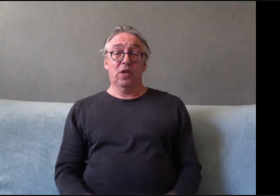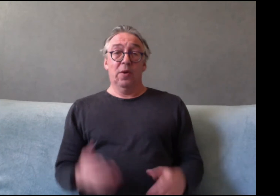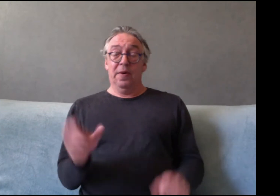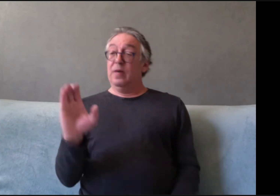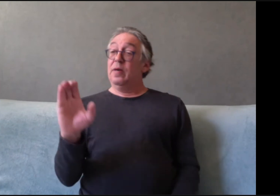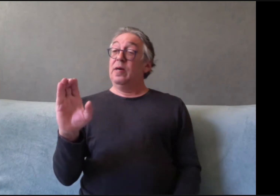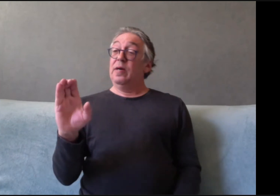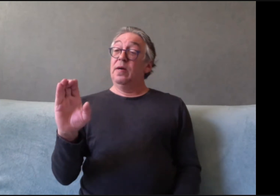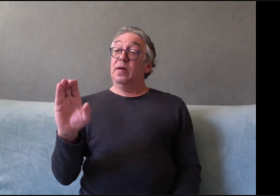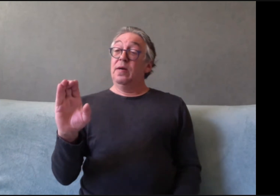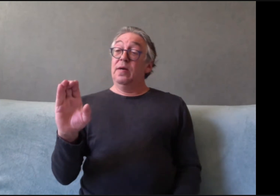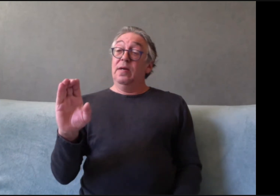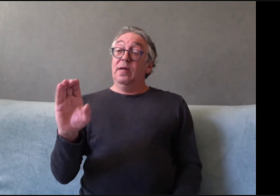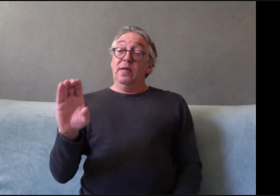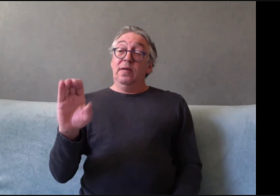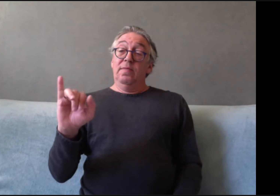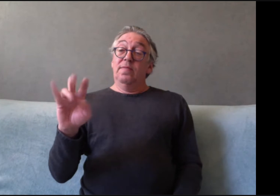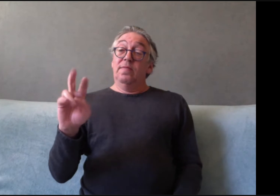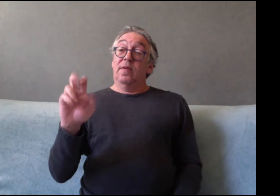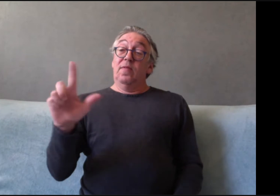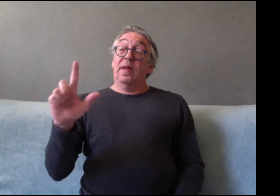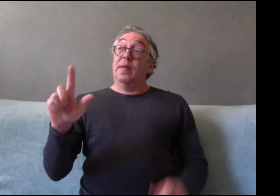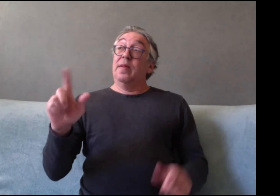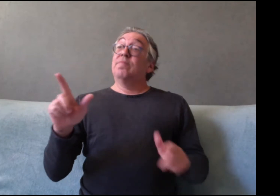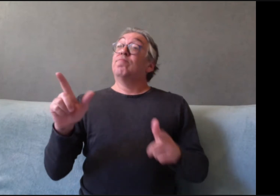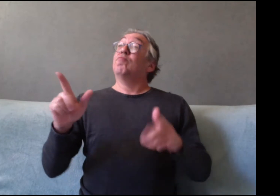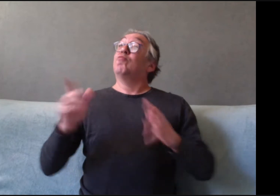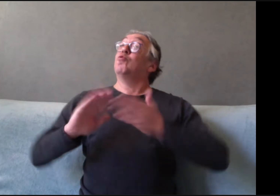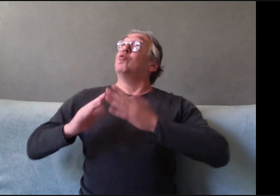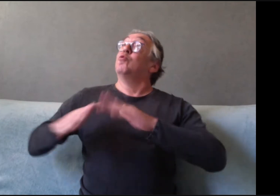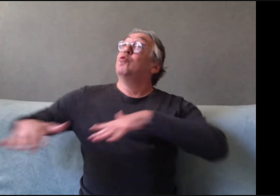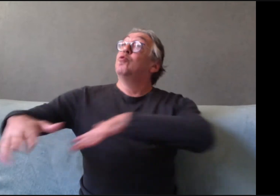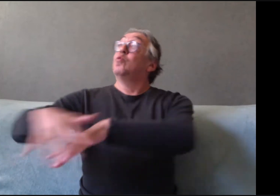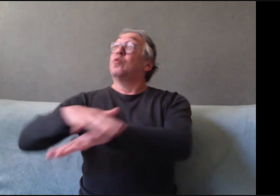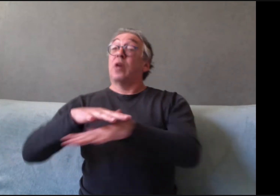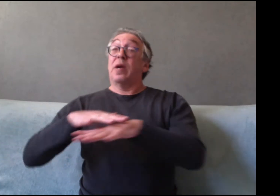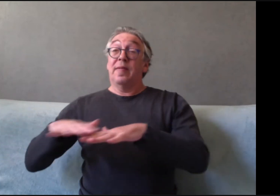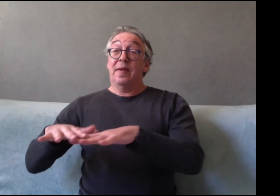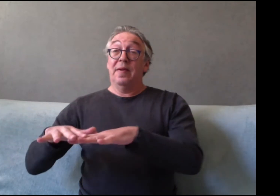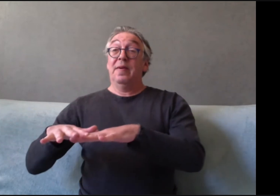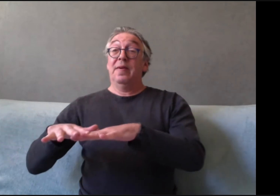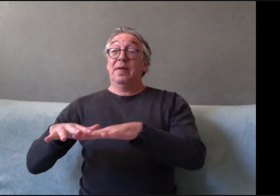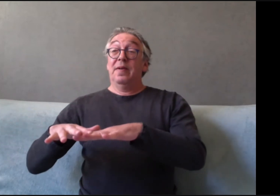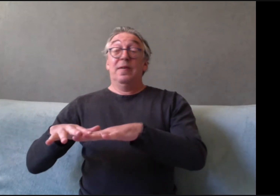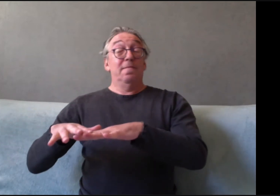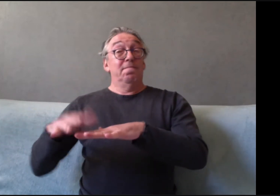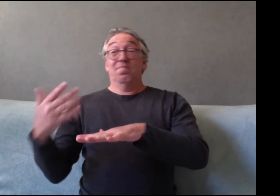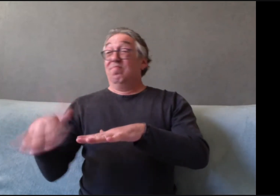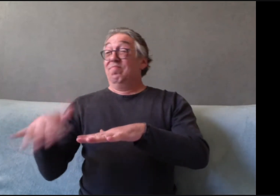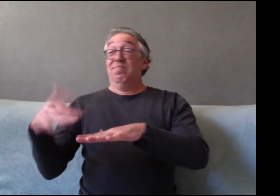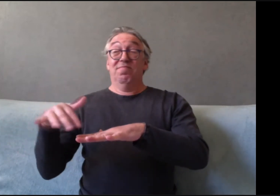on disability in Spain is CERMI, is making possible to identify